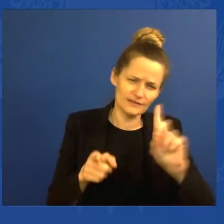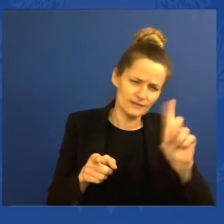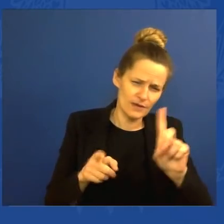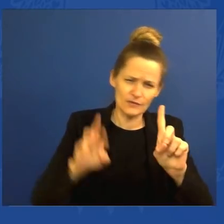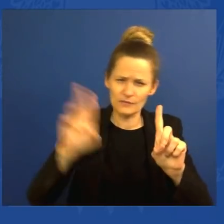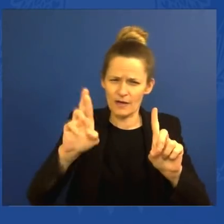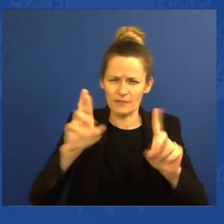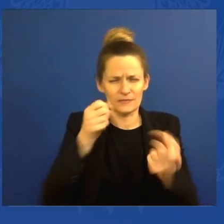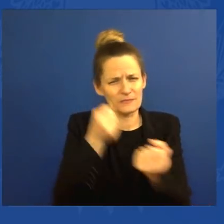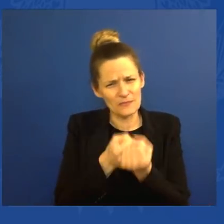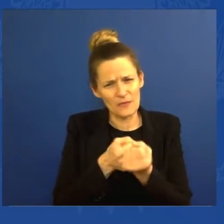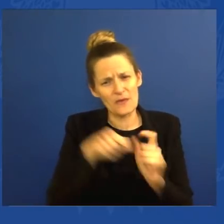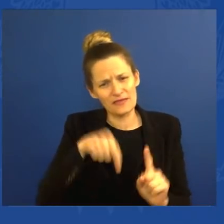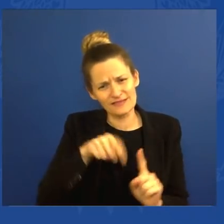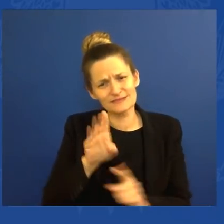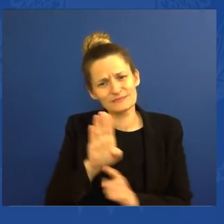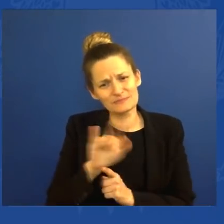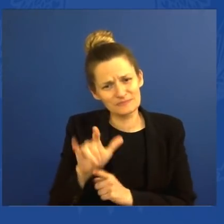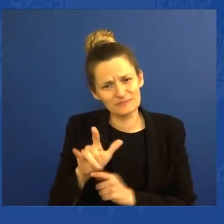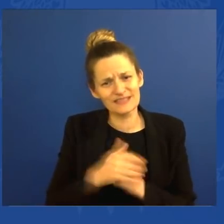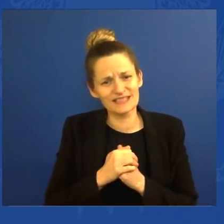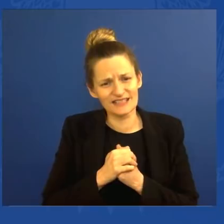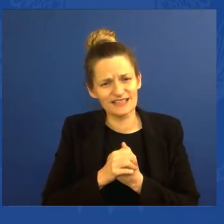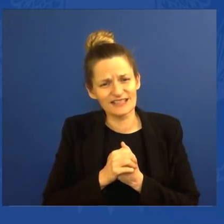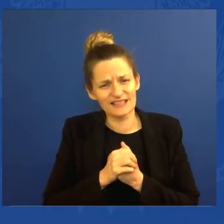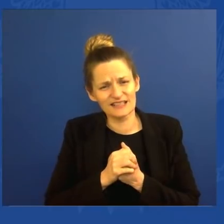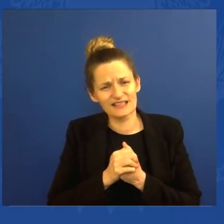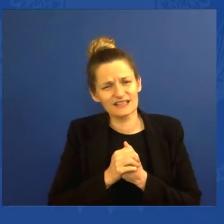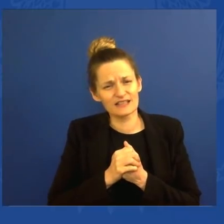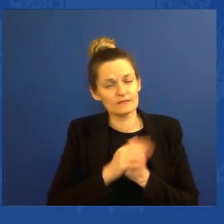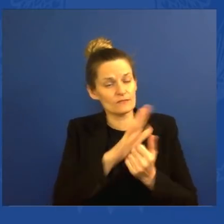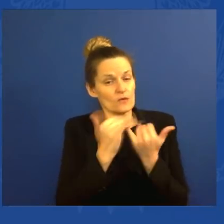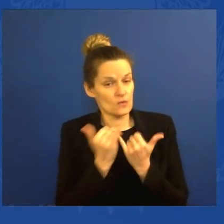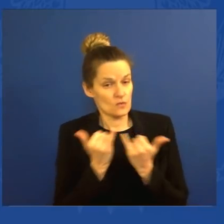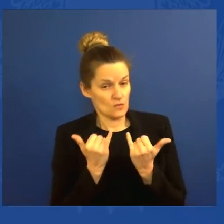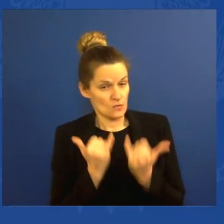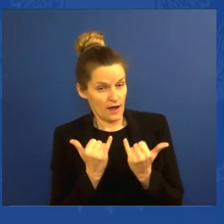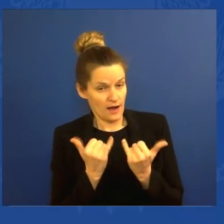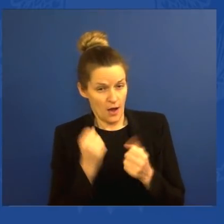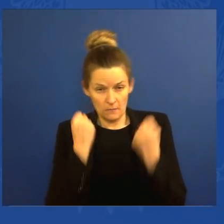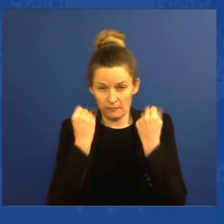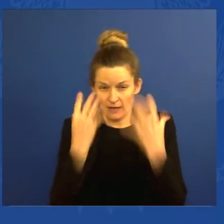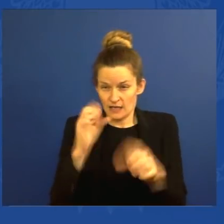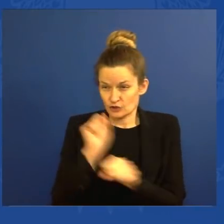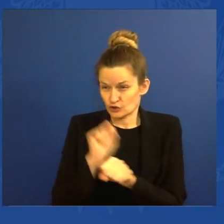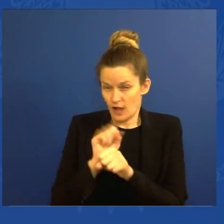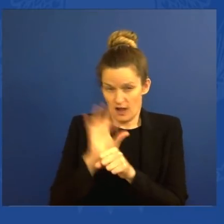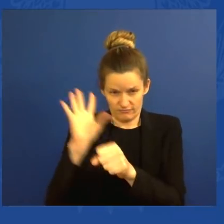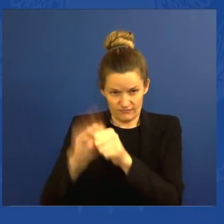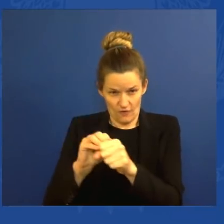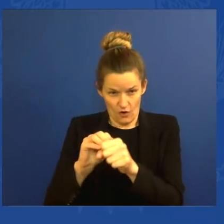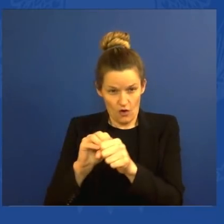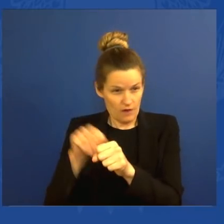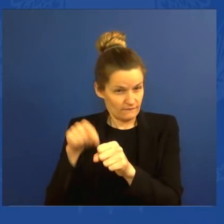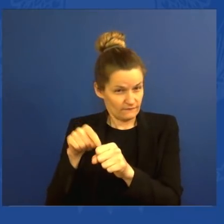and down the auto supply chain are at risk because we're not making chips; we don't have access. But I also know -- my friend from Whirlpool here,